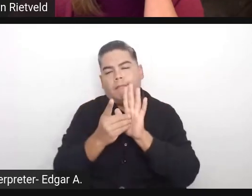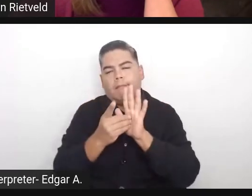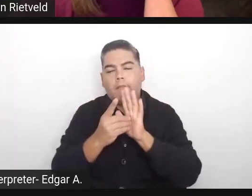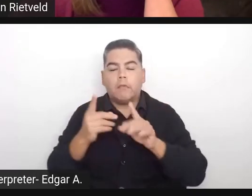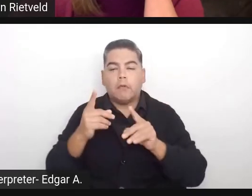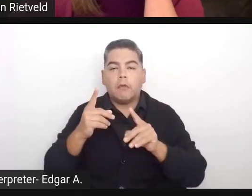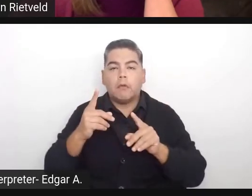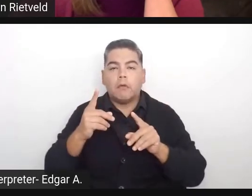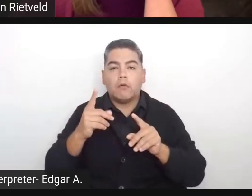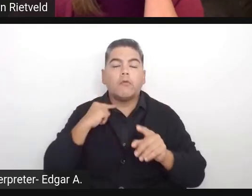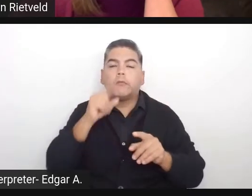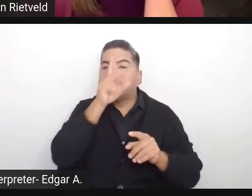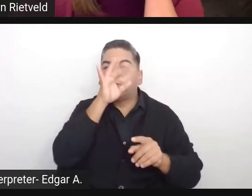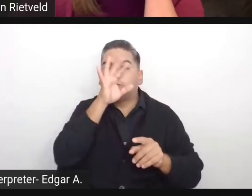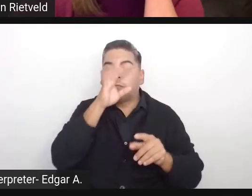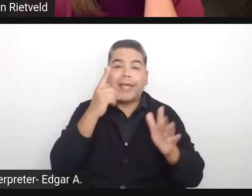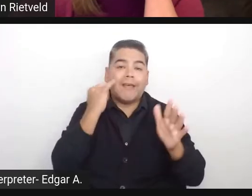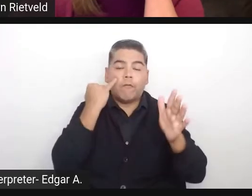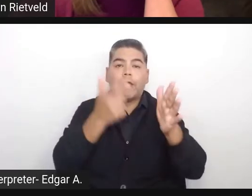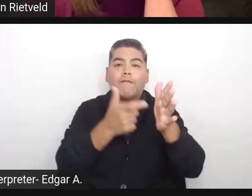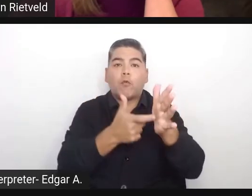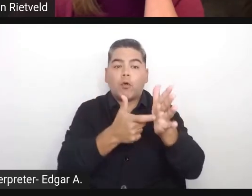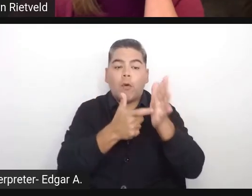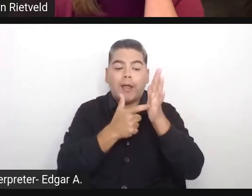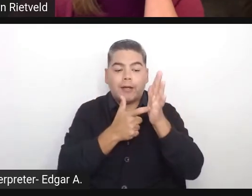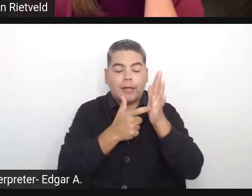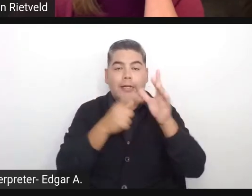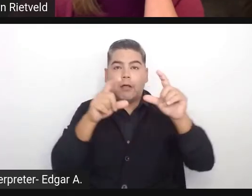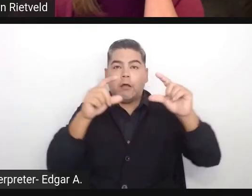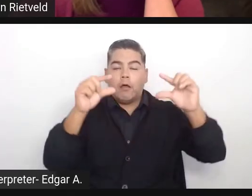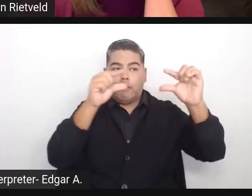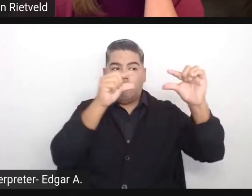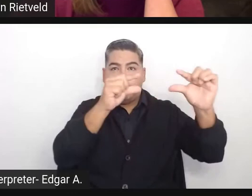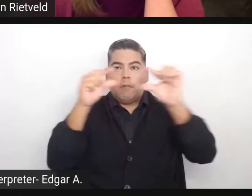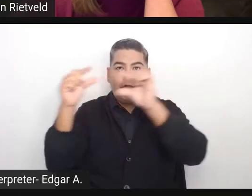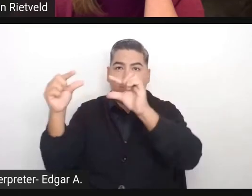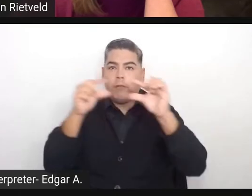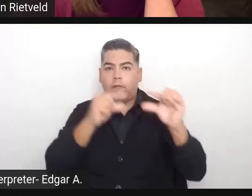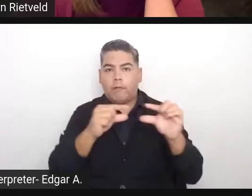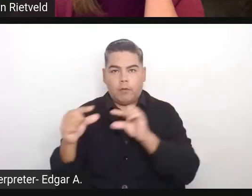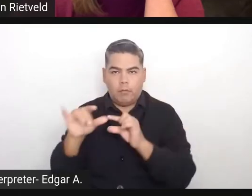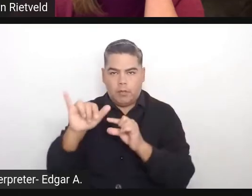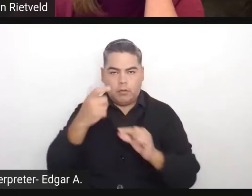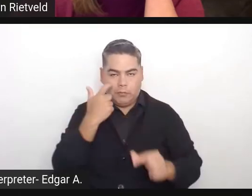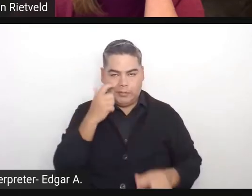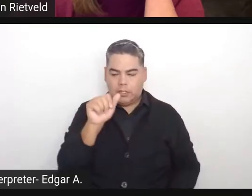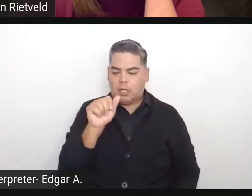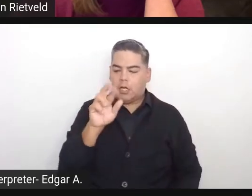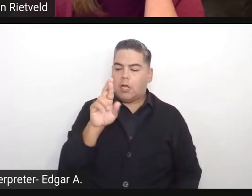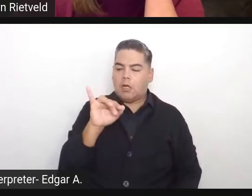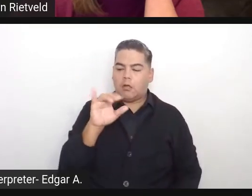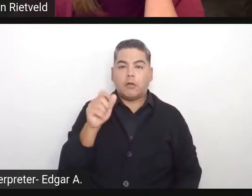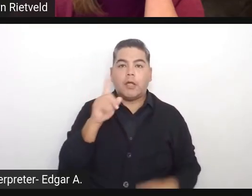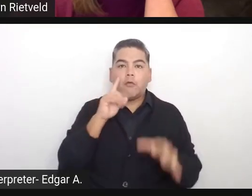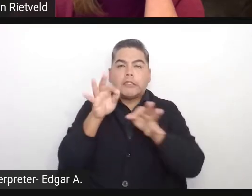when there are required fields in a form. Mostly that Aria-describedby is the really important thing